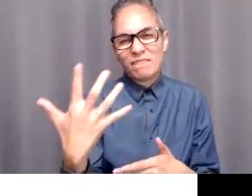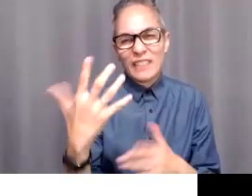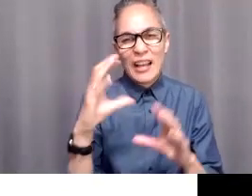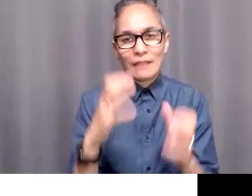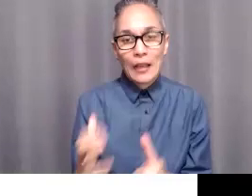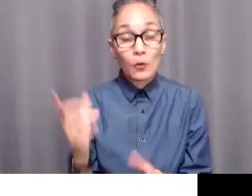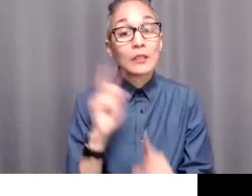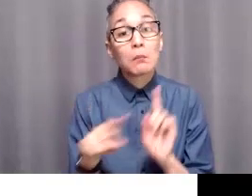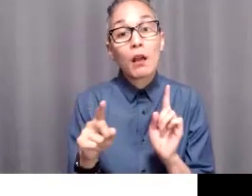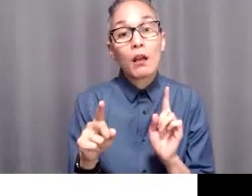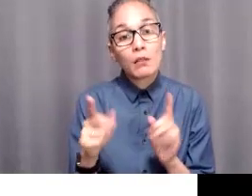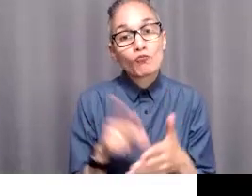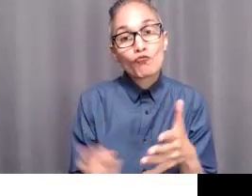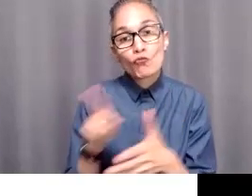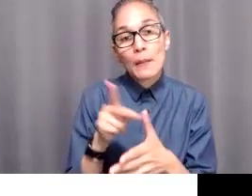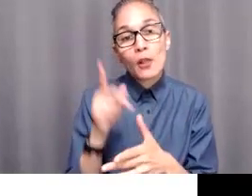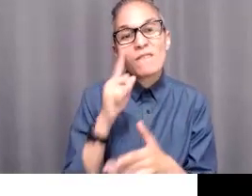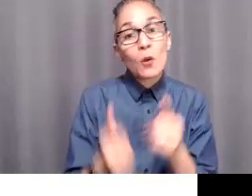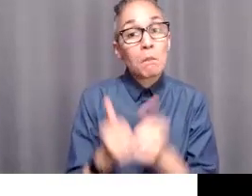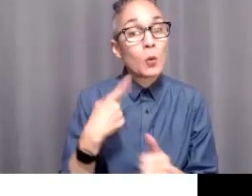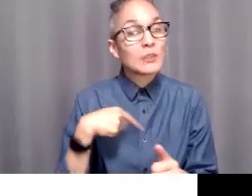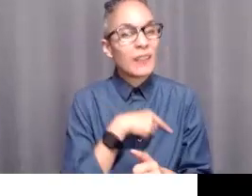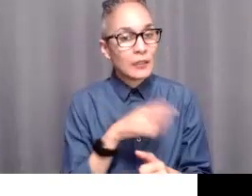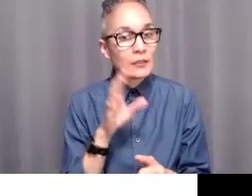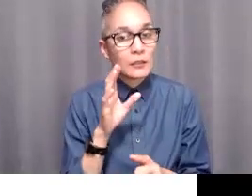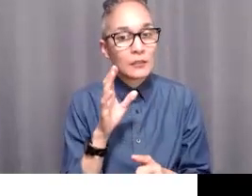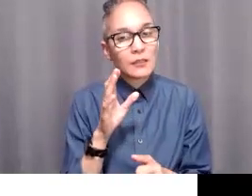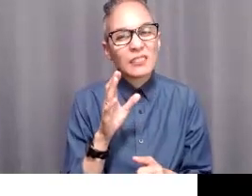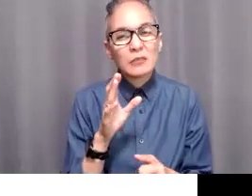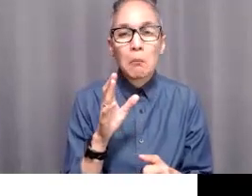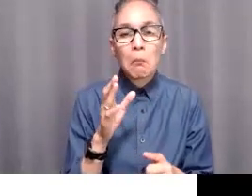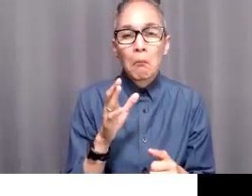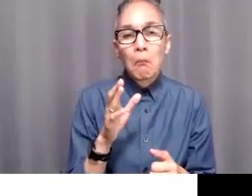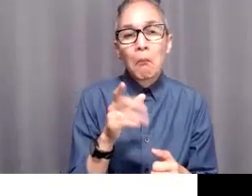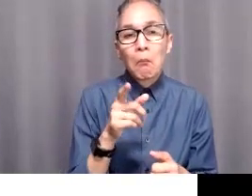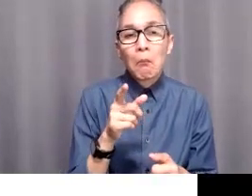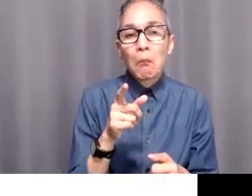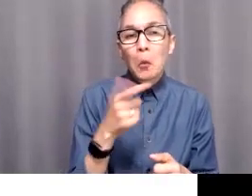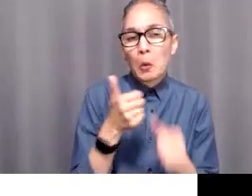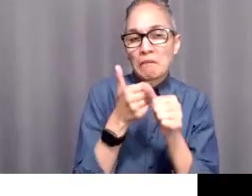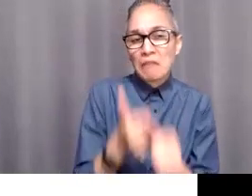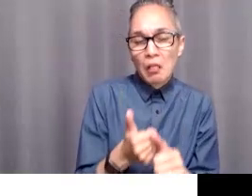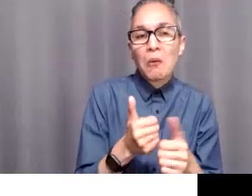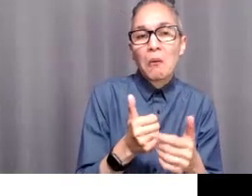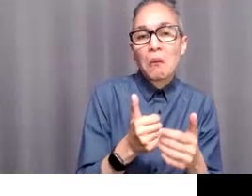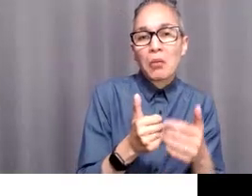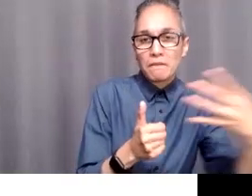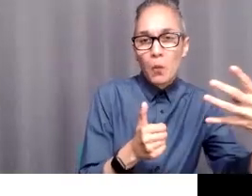But primarily for most of us will fall under the four categories that were listed under substantive interaction.